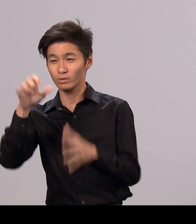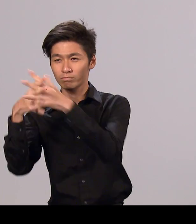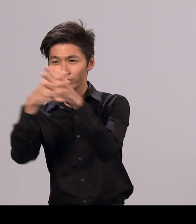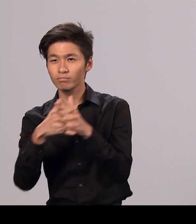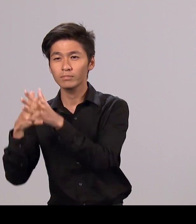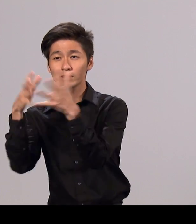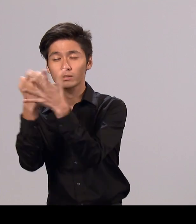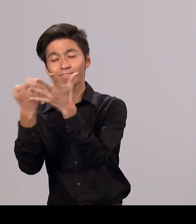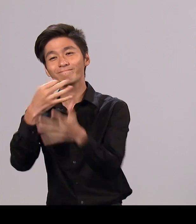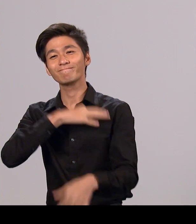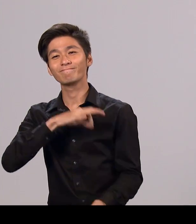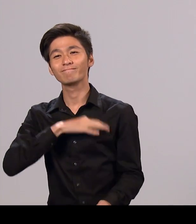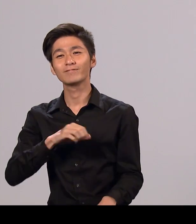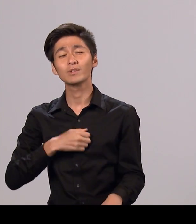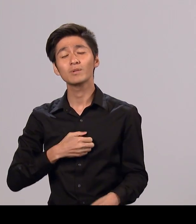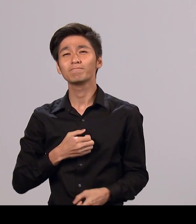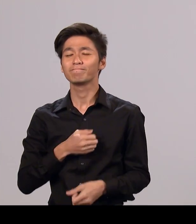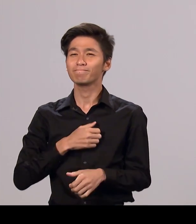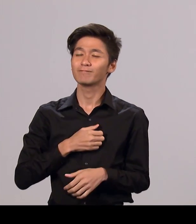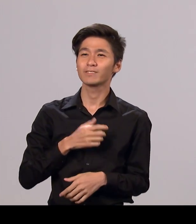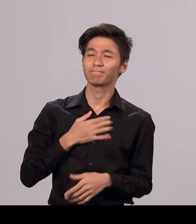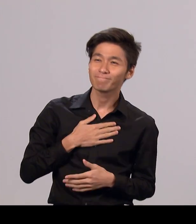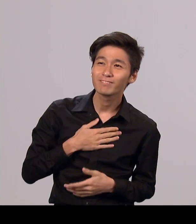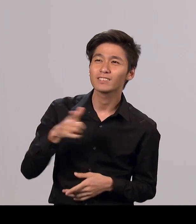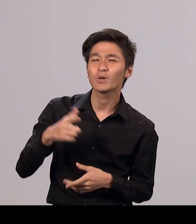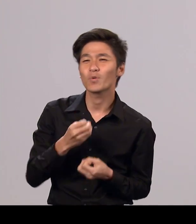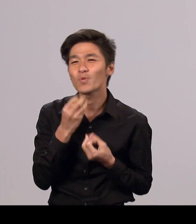We admire their warmth, openness and generosity.